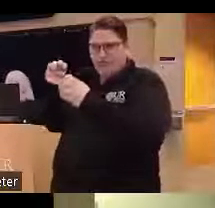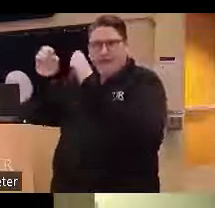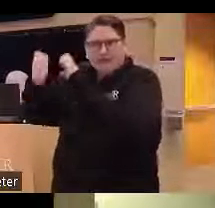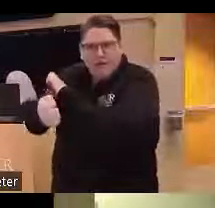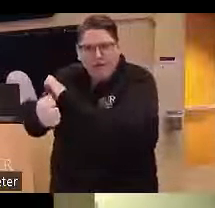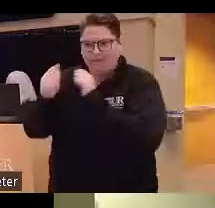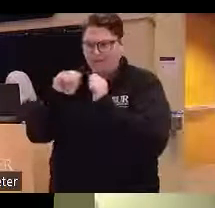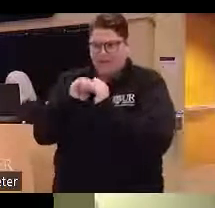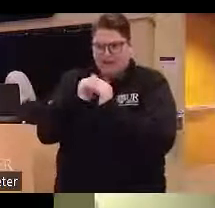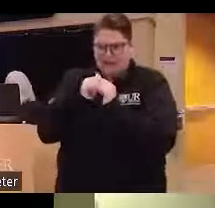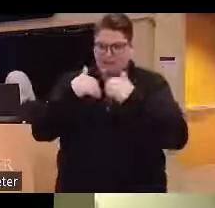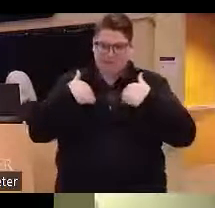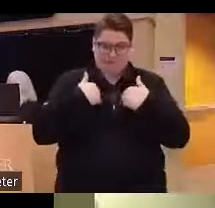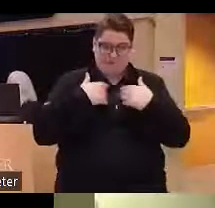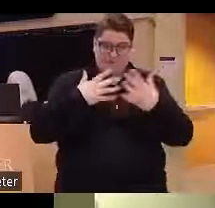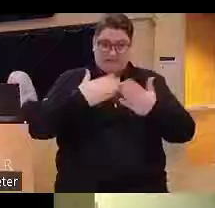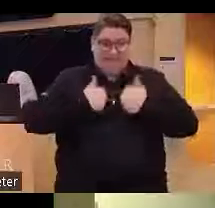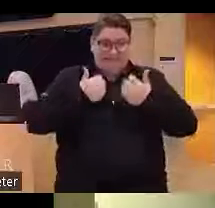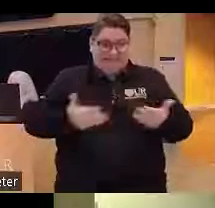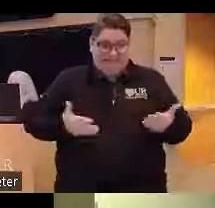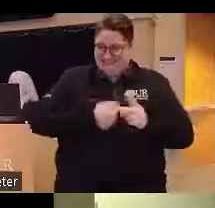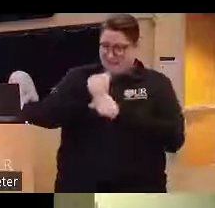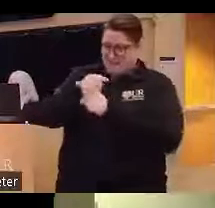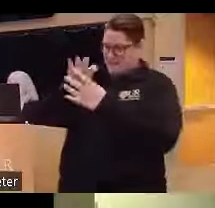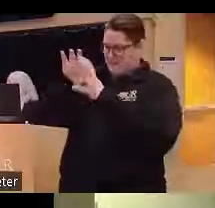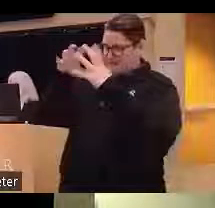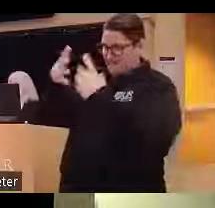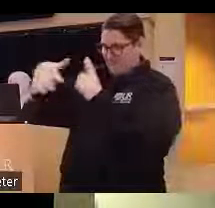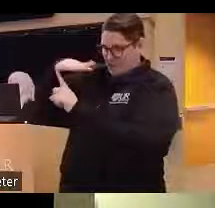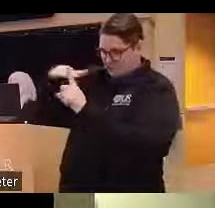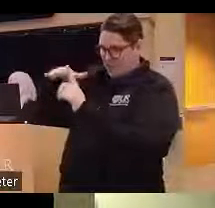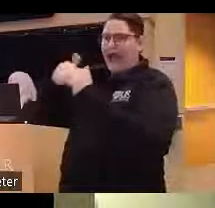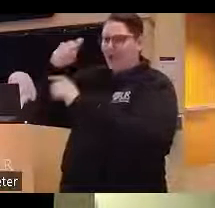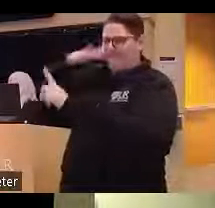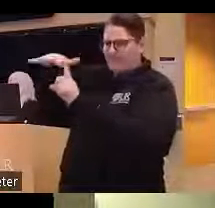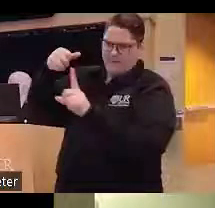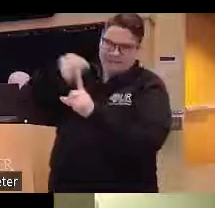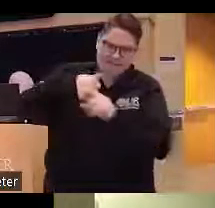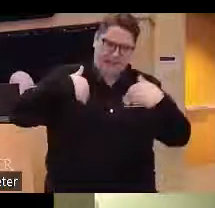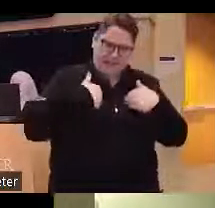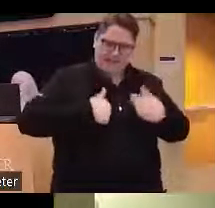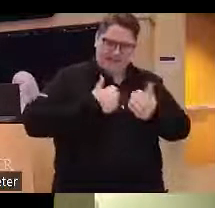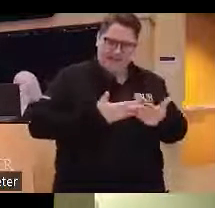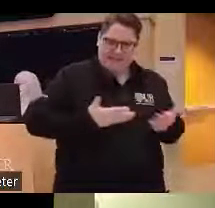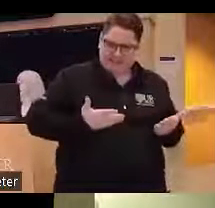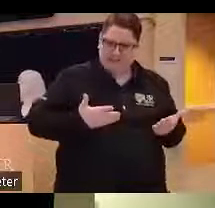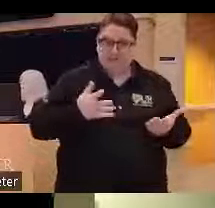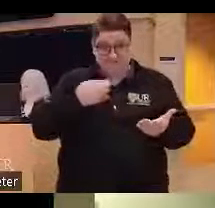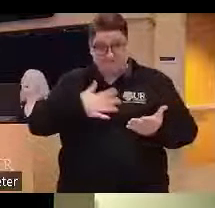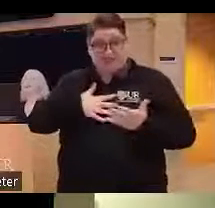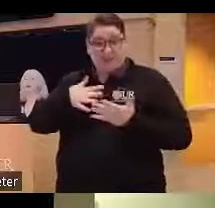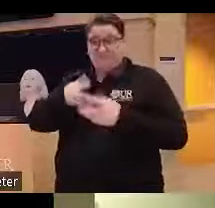impacted the environment and vice versa and as a zoologist and my understanding was what explains